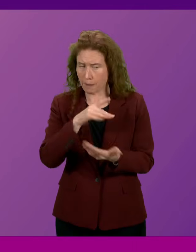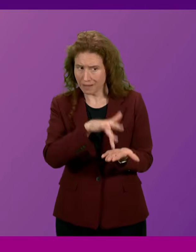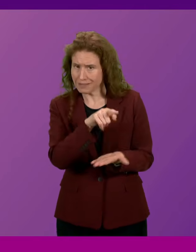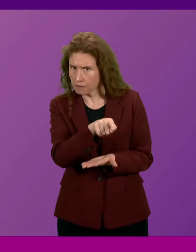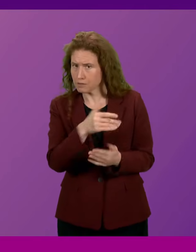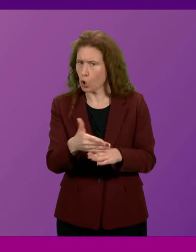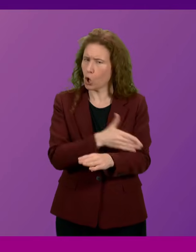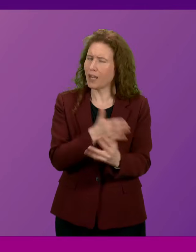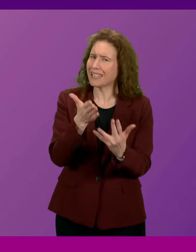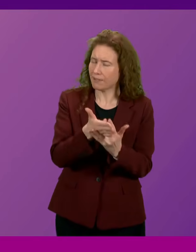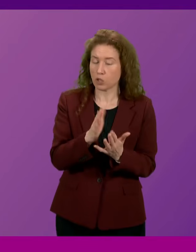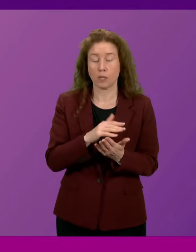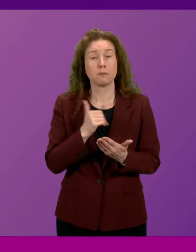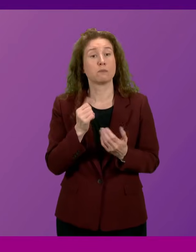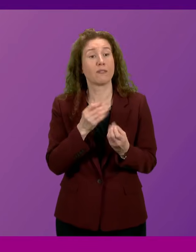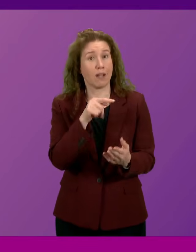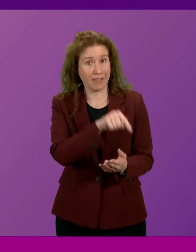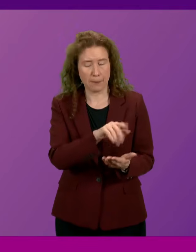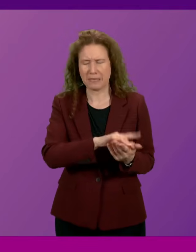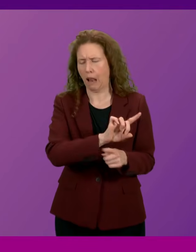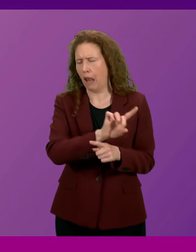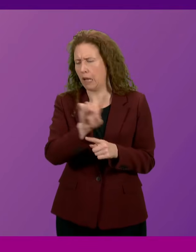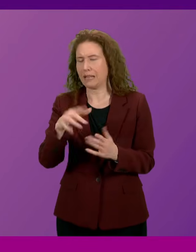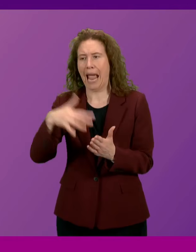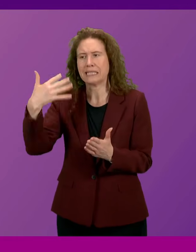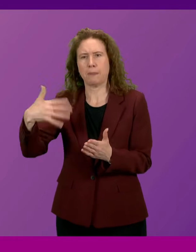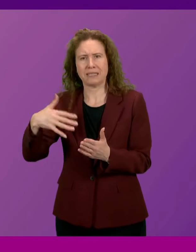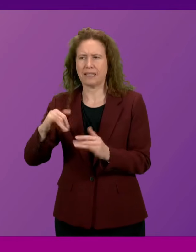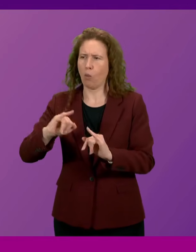we can invariably reduce the demand on far more expensive acute services,